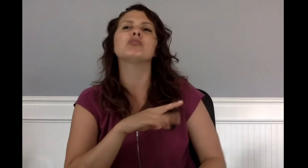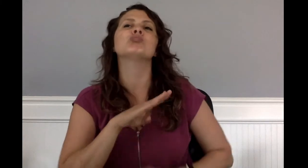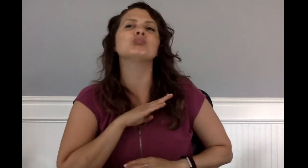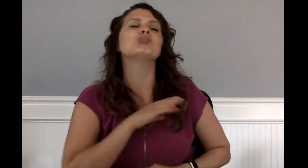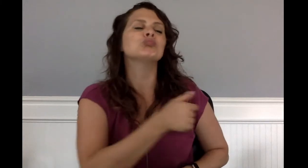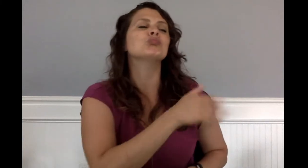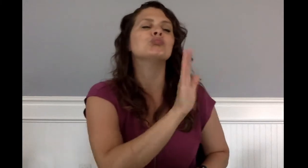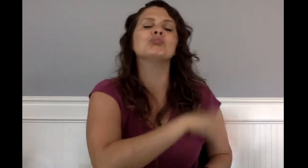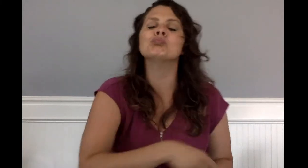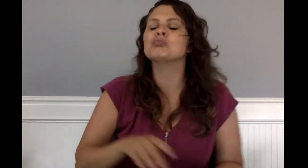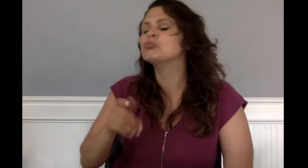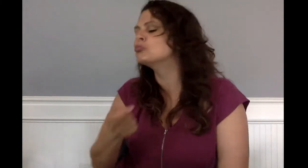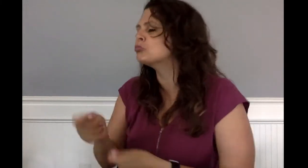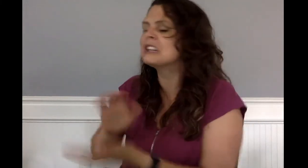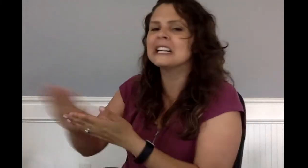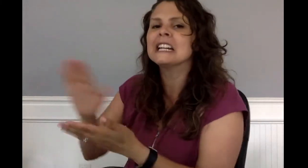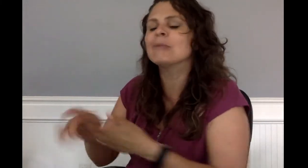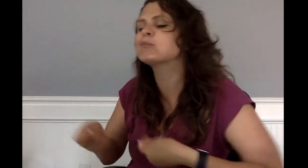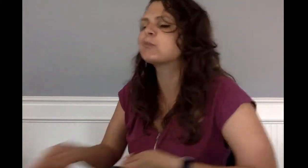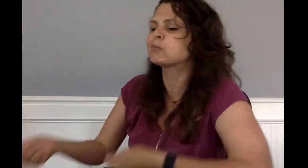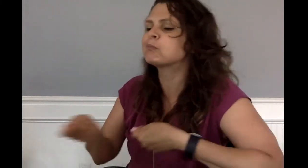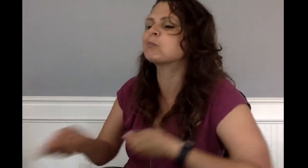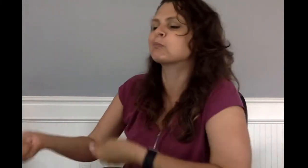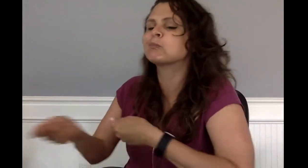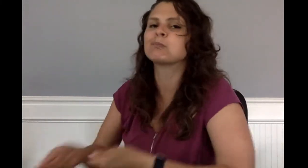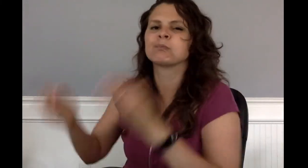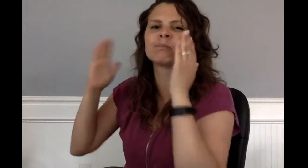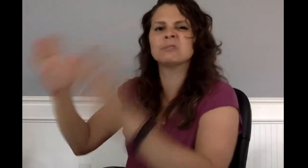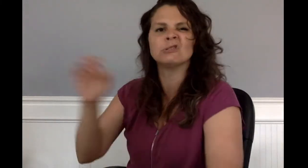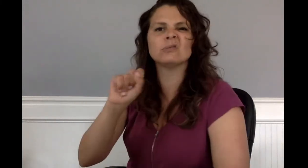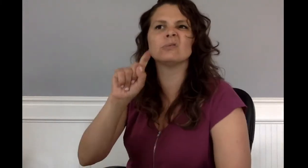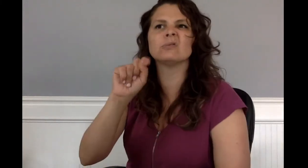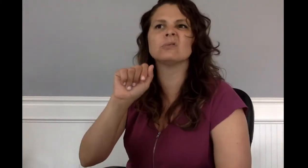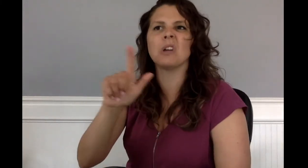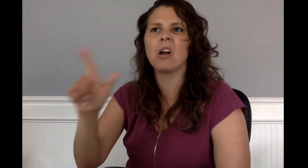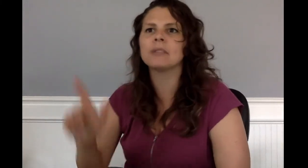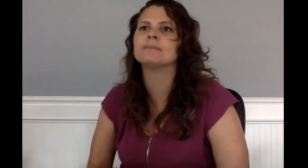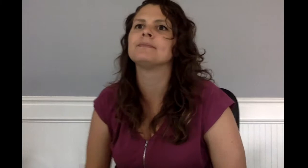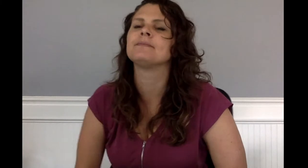Satisfied, Obie went back to cleaning the stalls.